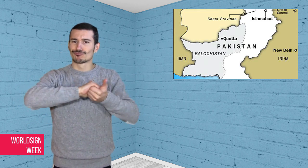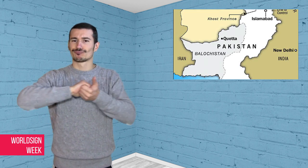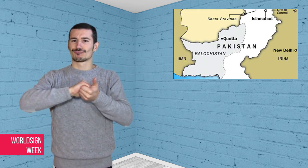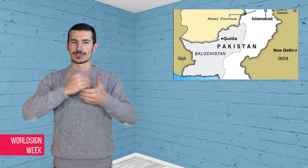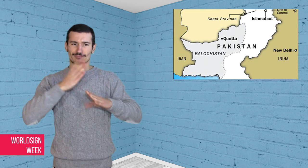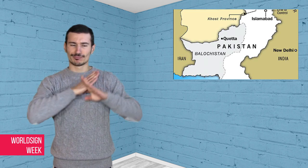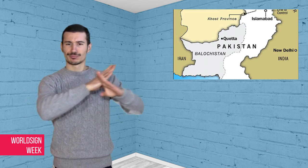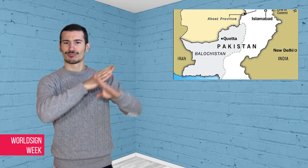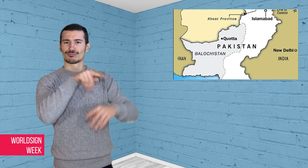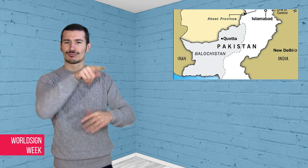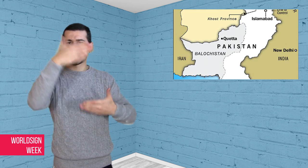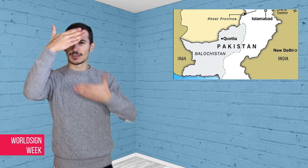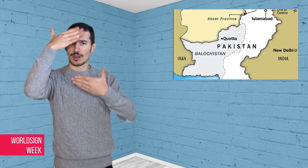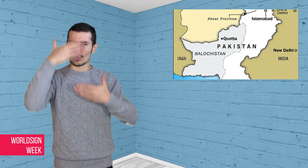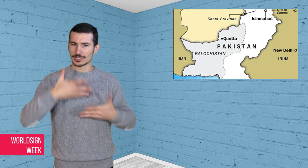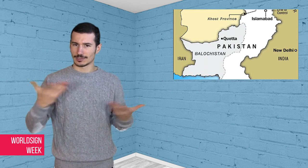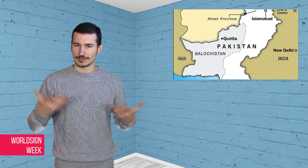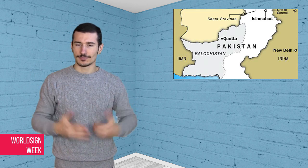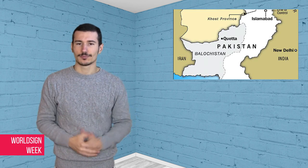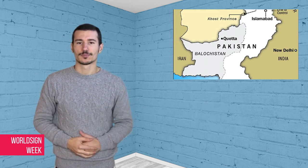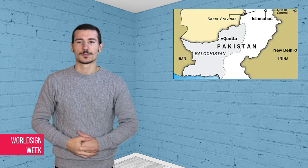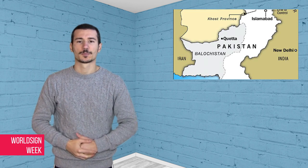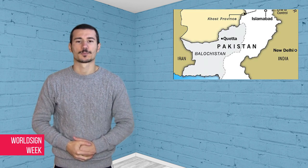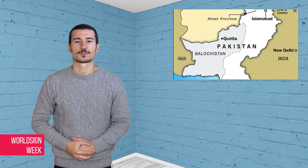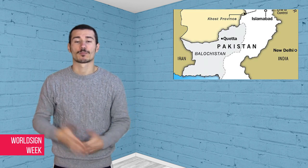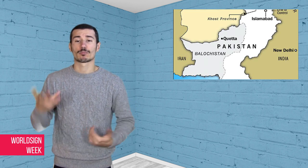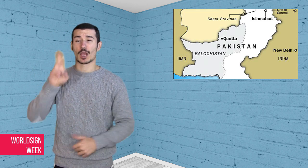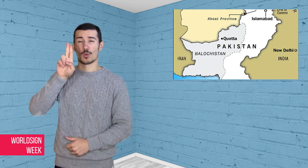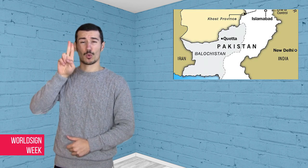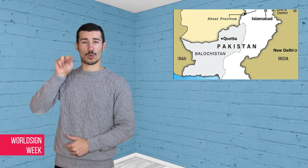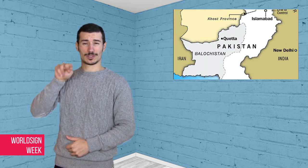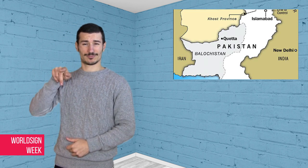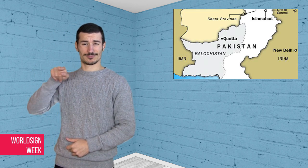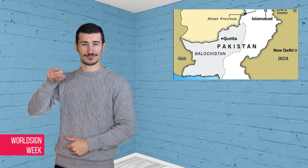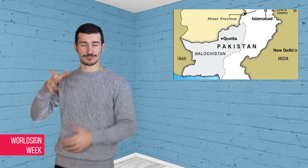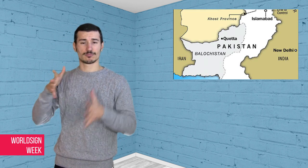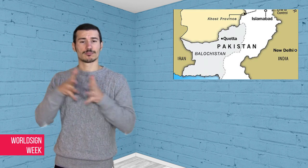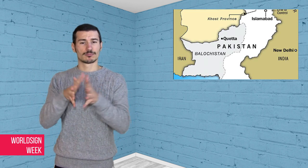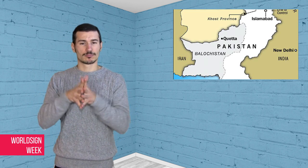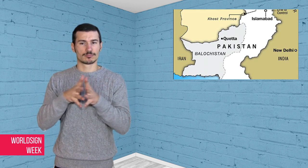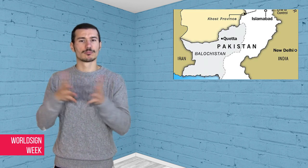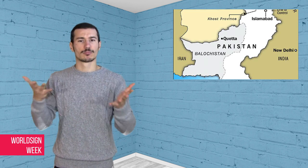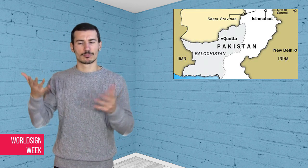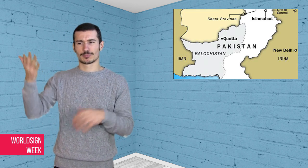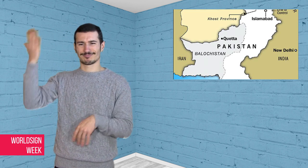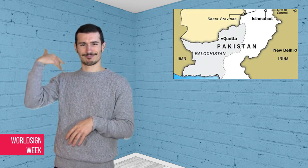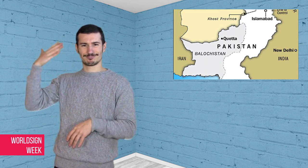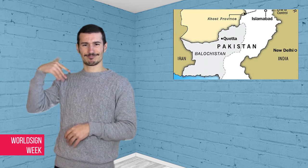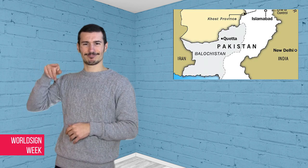nobody should be blaming one country and